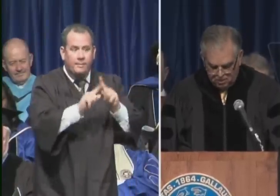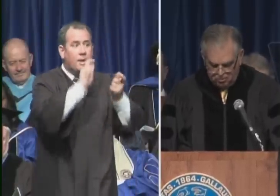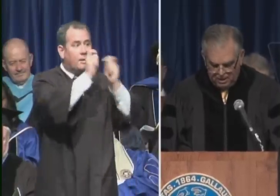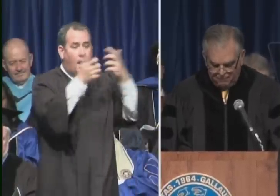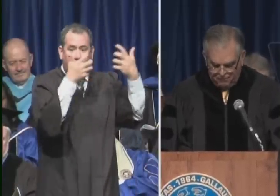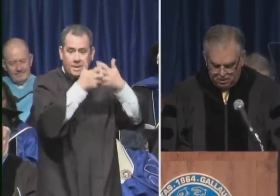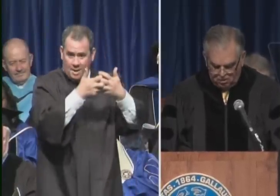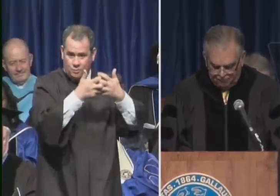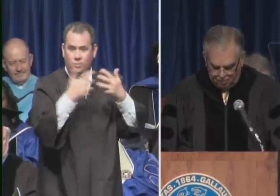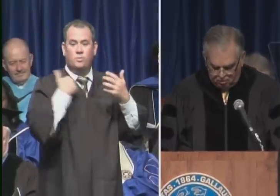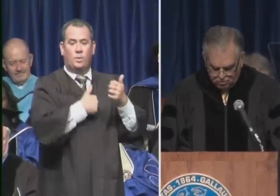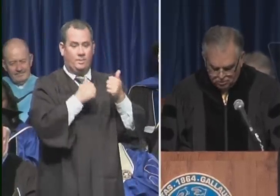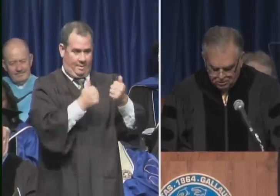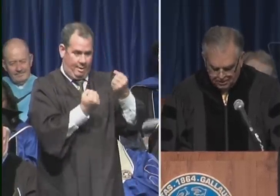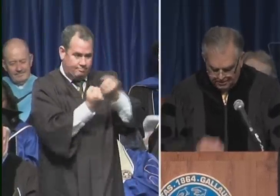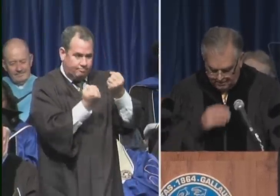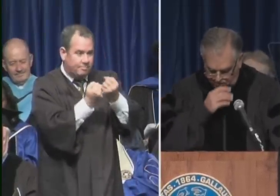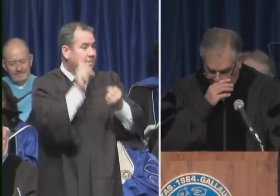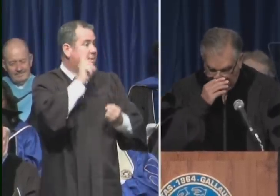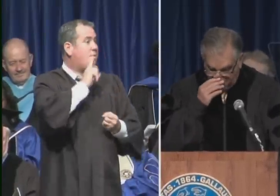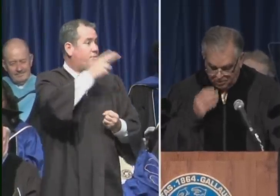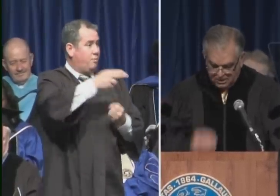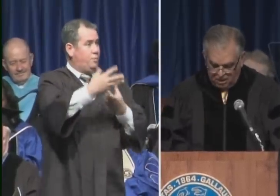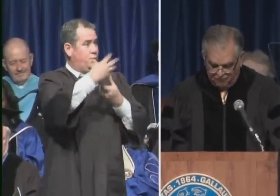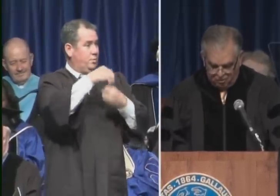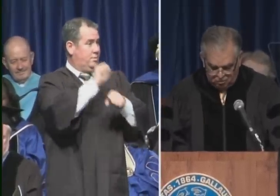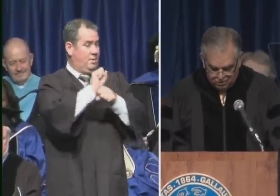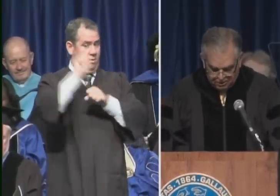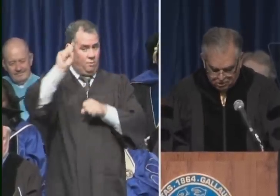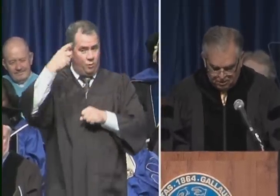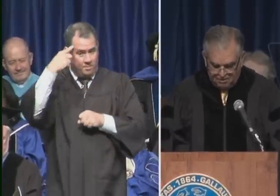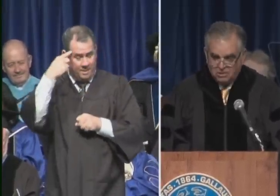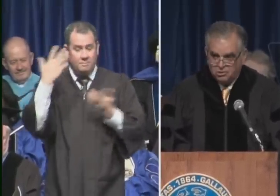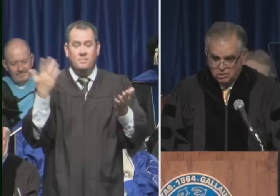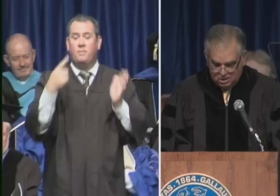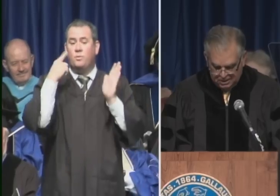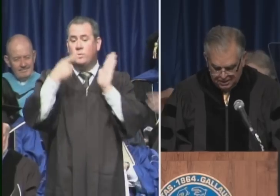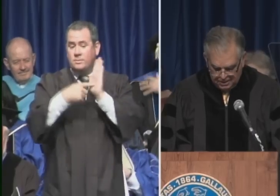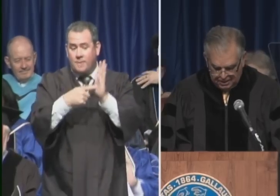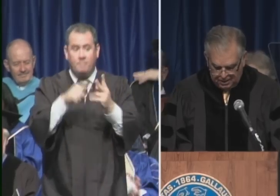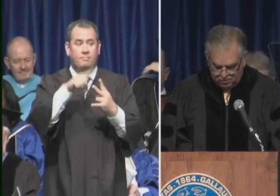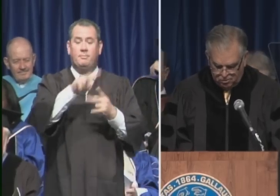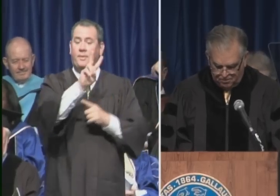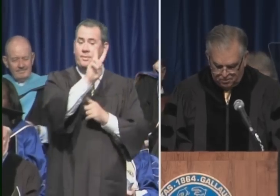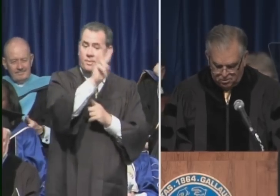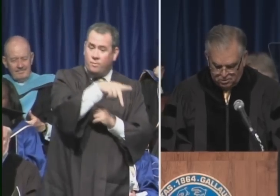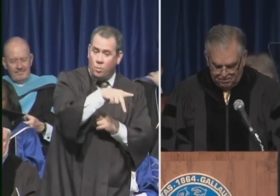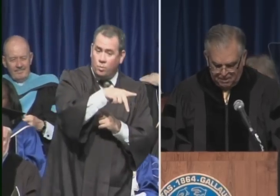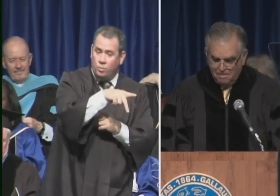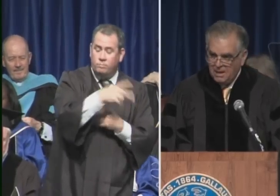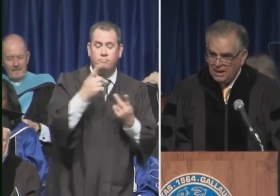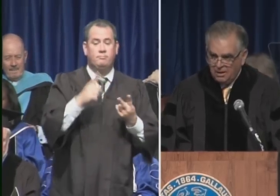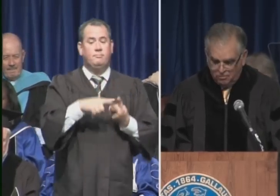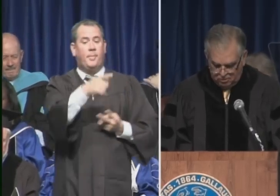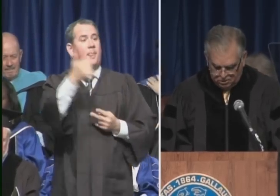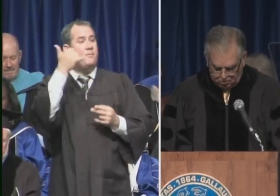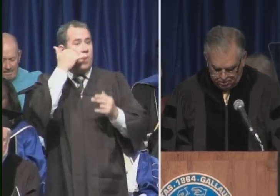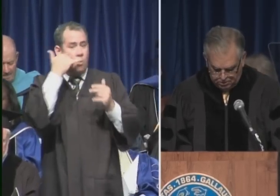We have videophones, captioned telephones, instant messaging and interpreters among many other resources.